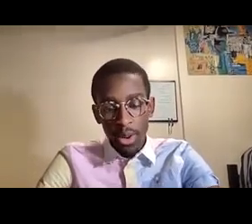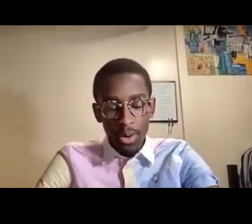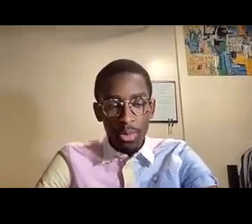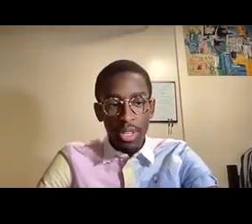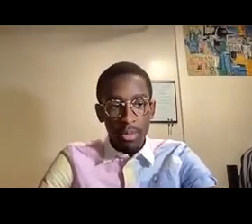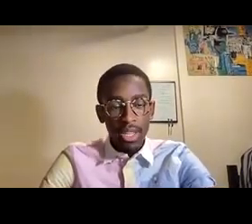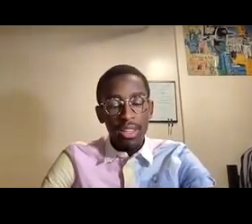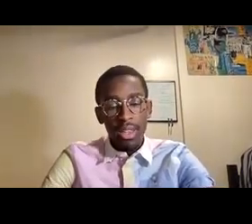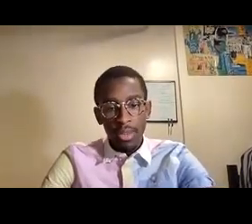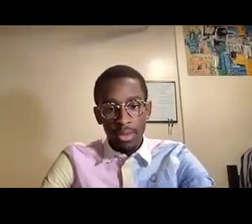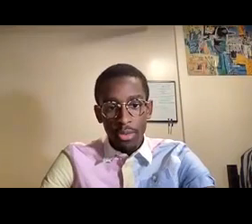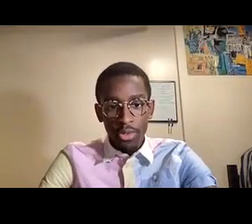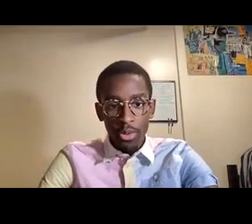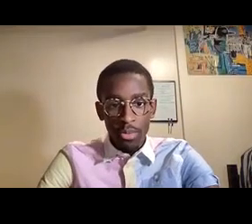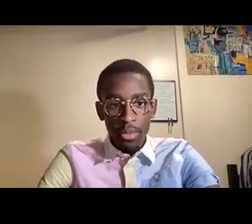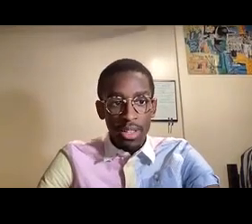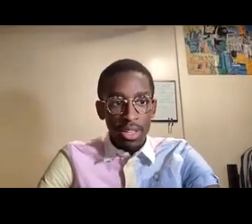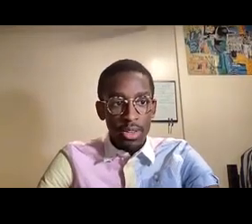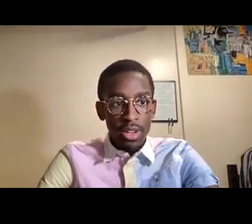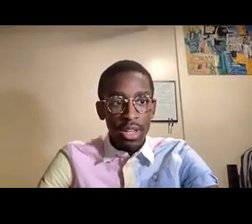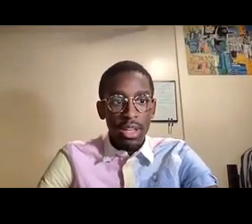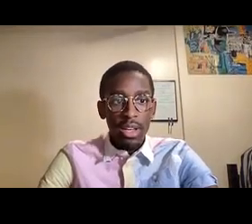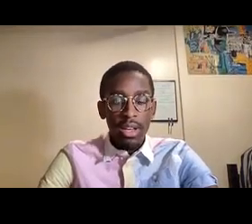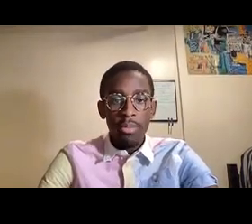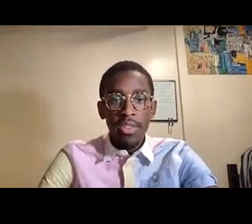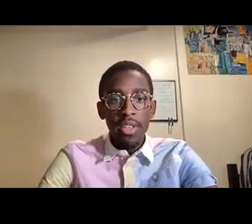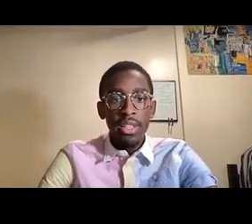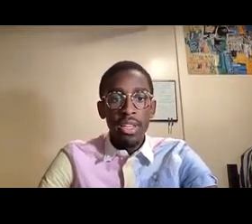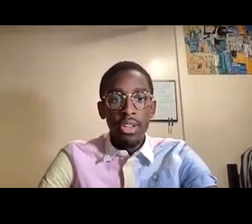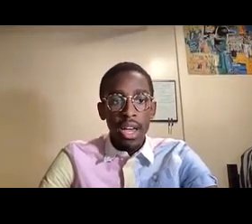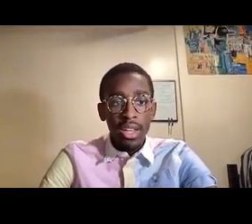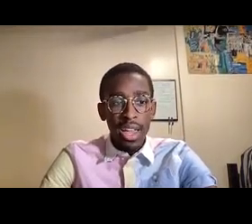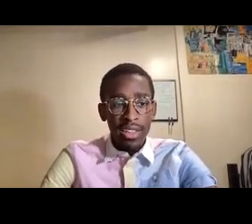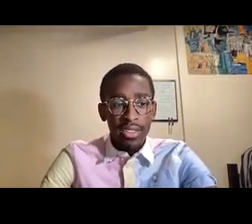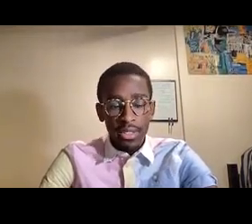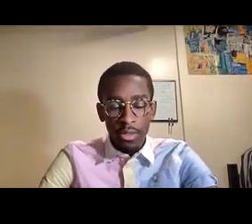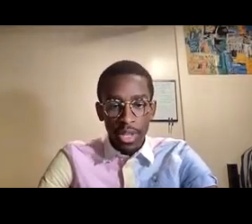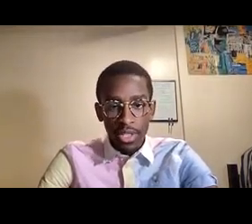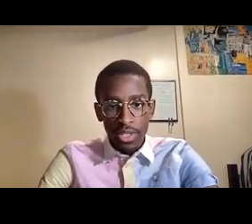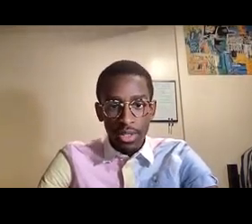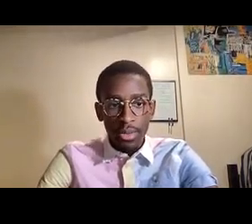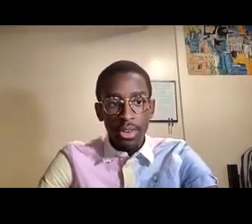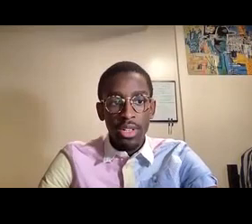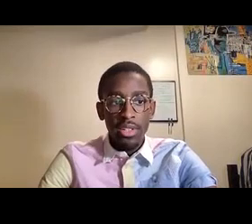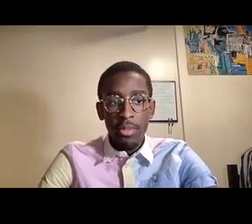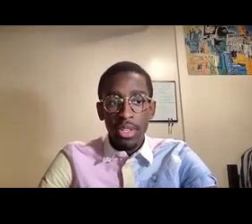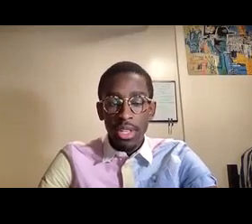or Big Mike, I may refer to him later basically on how to access information regarding disability